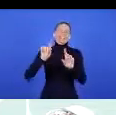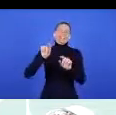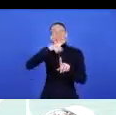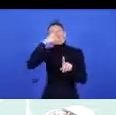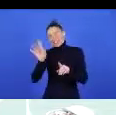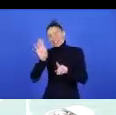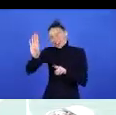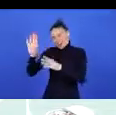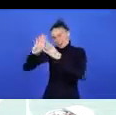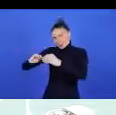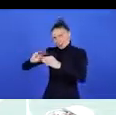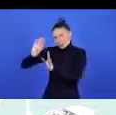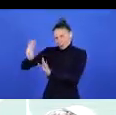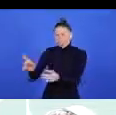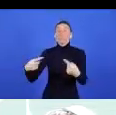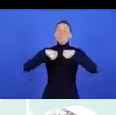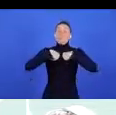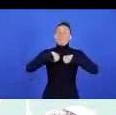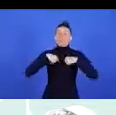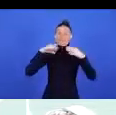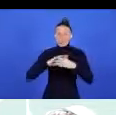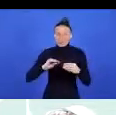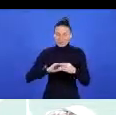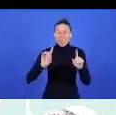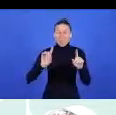parents of cochlear implanted children, this is another